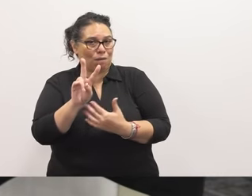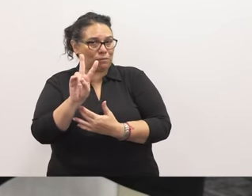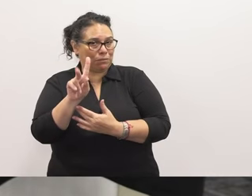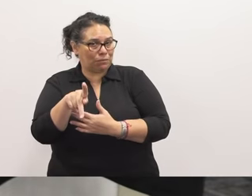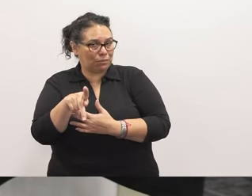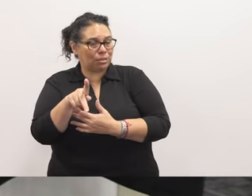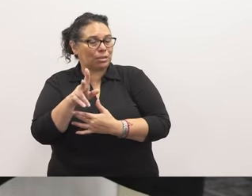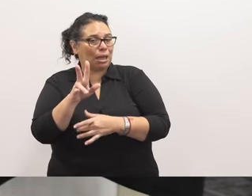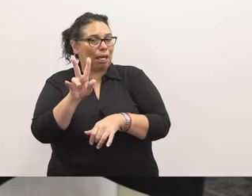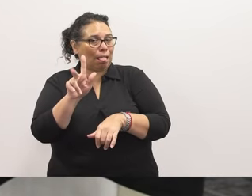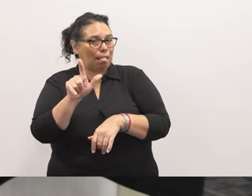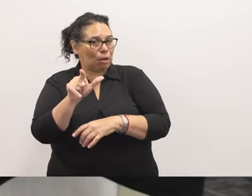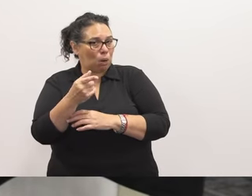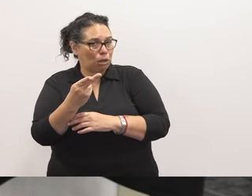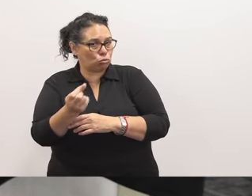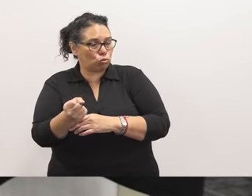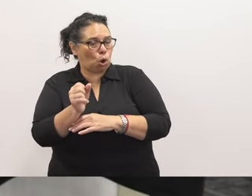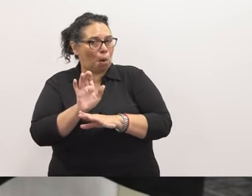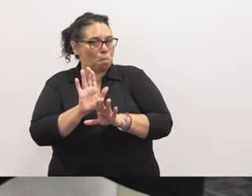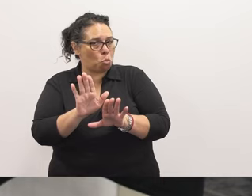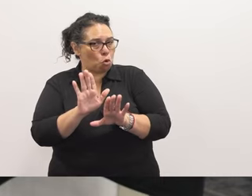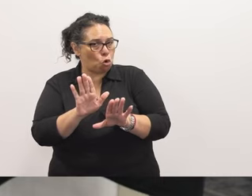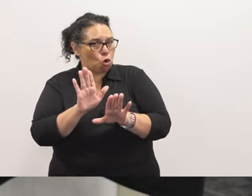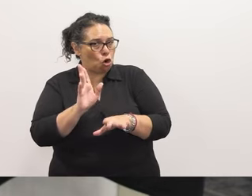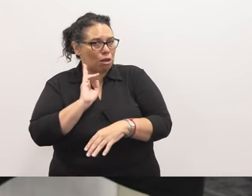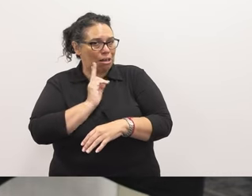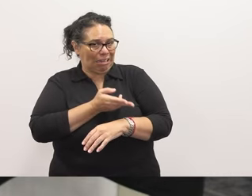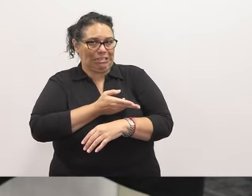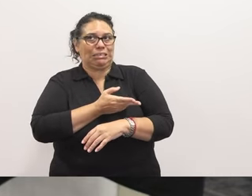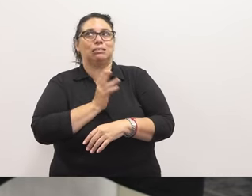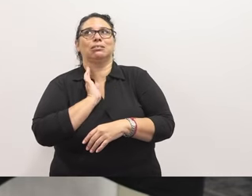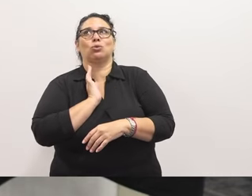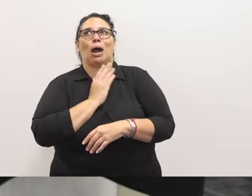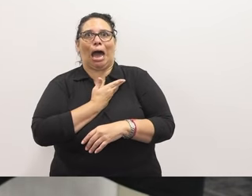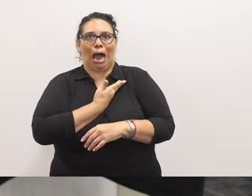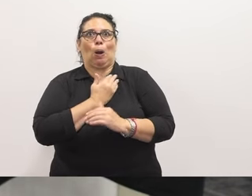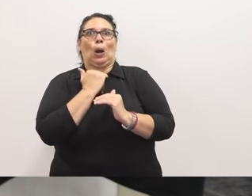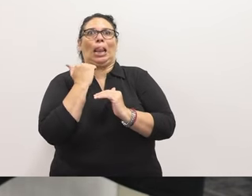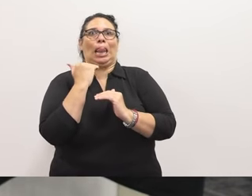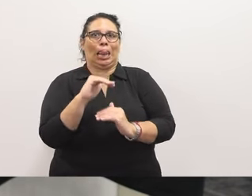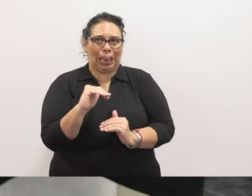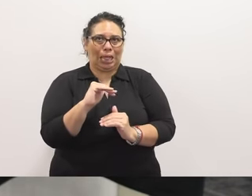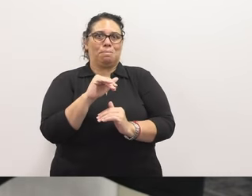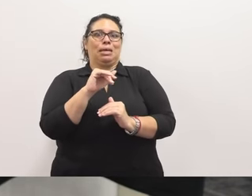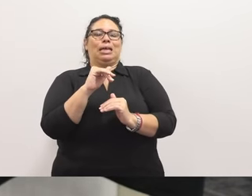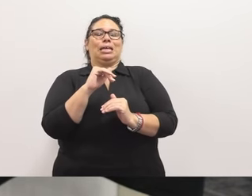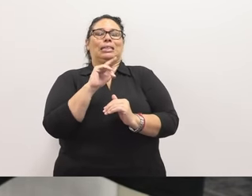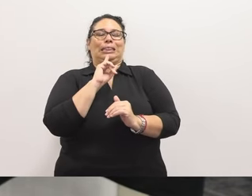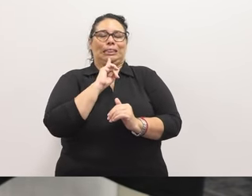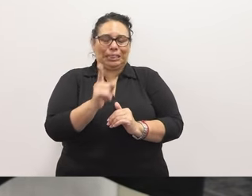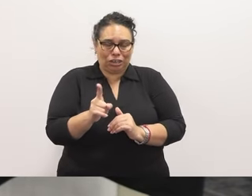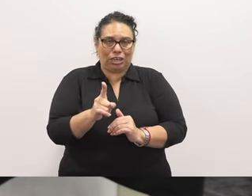she pushed us to our limits. Literally like, you know, she made sure we was,